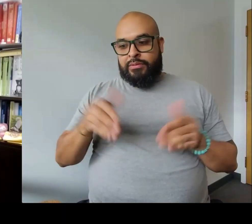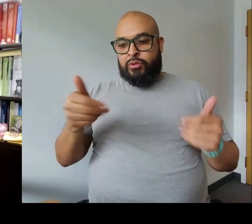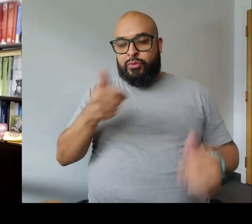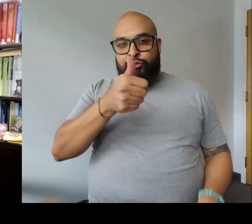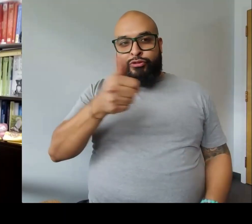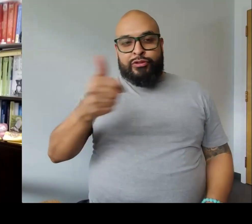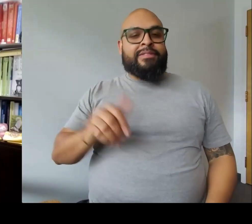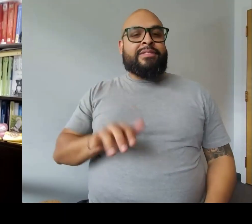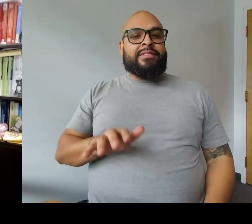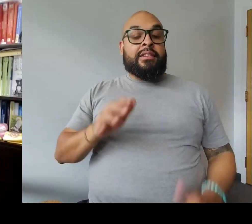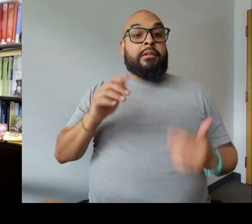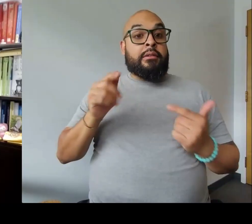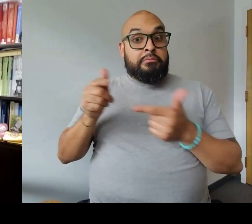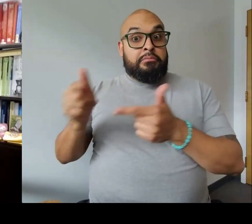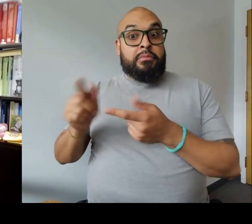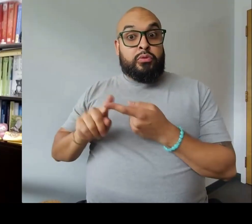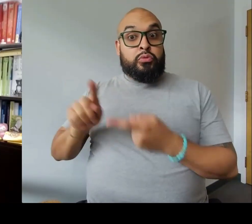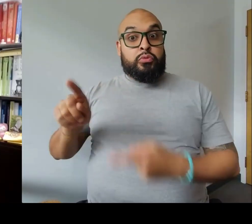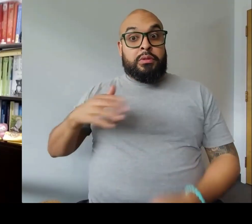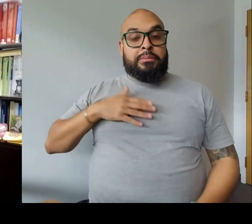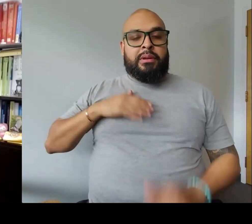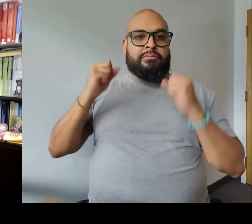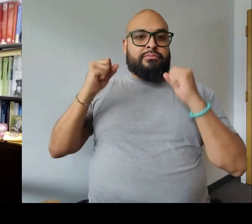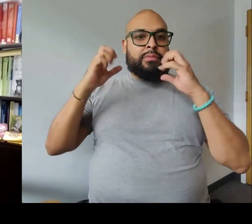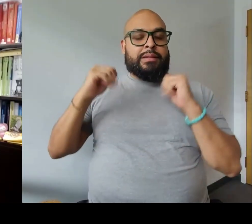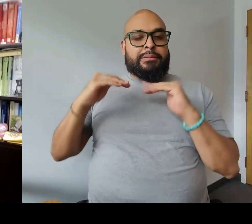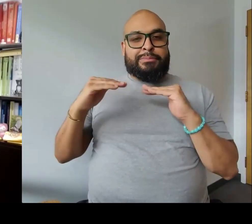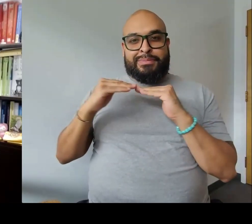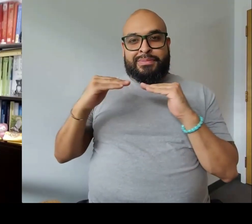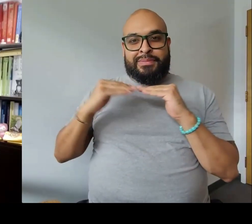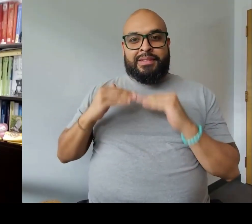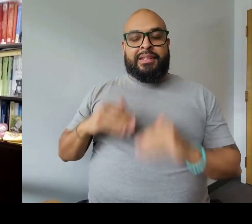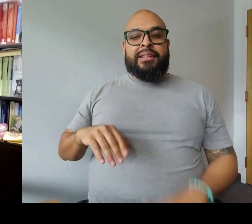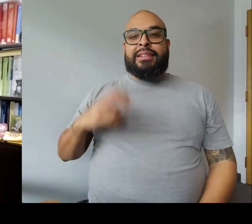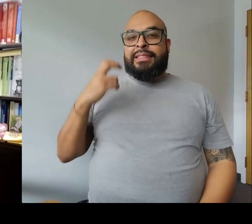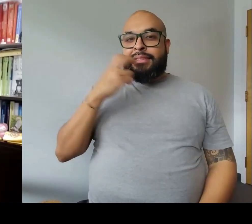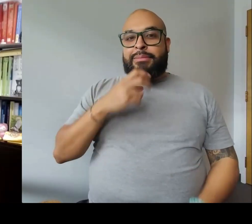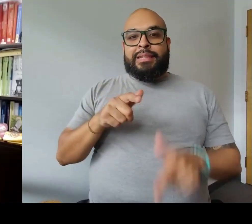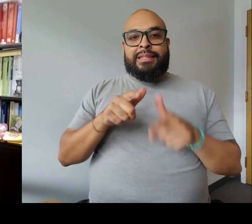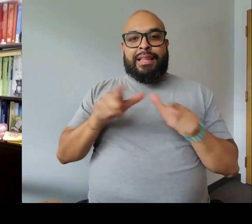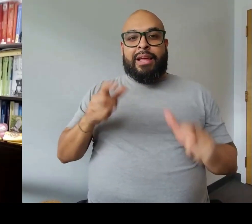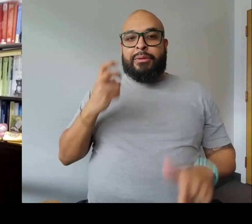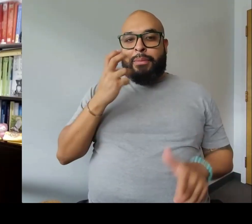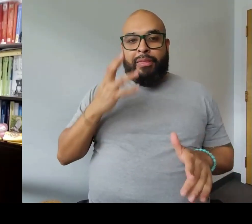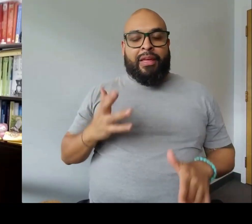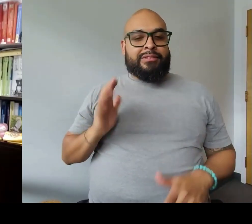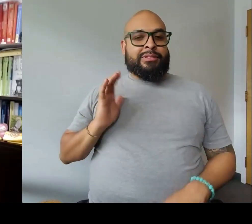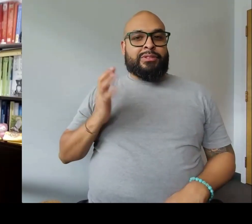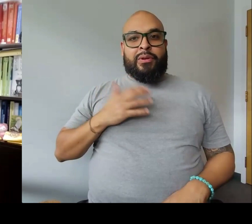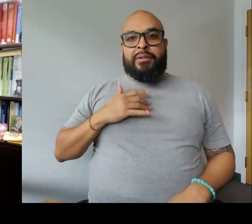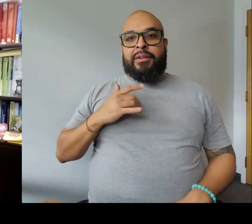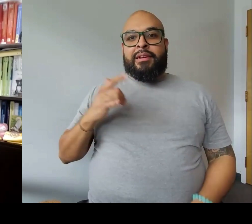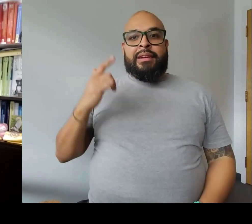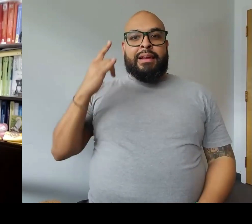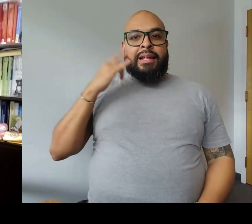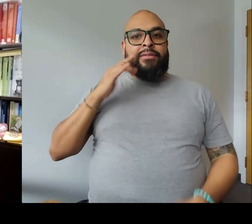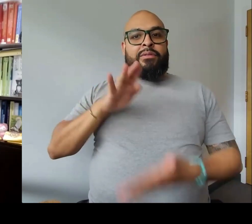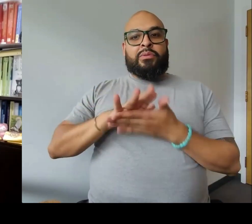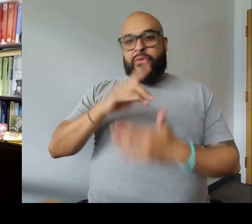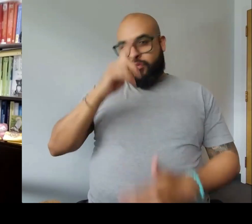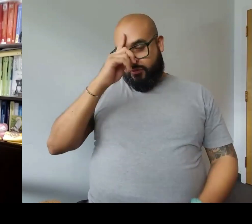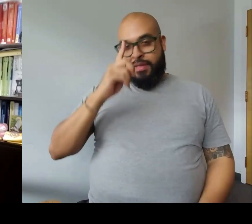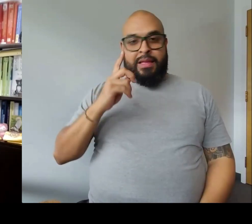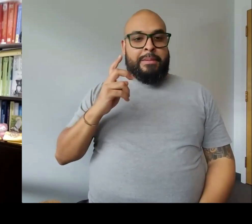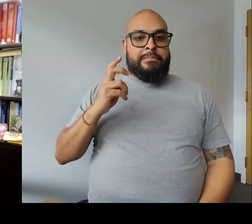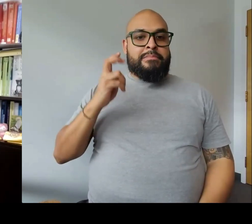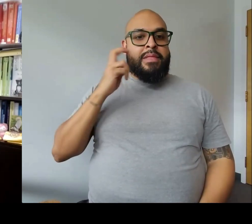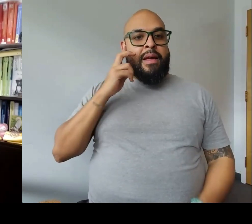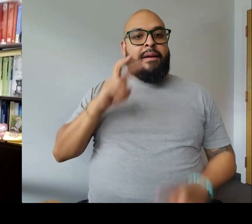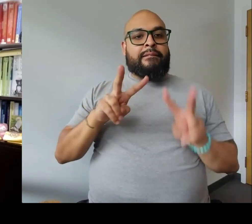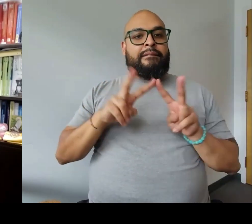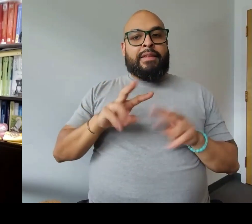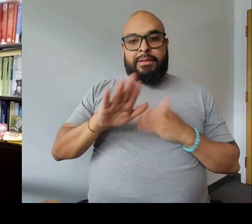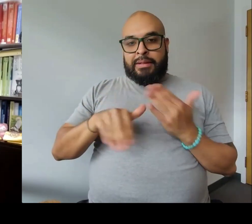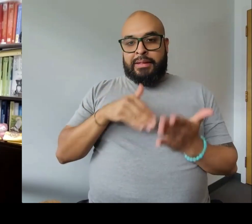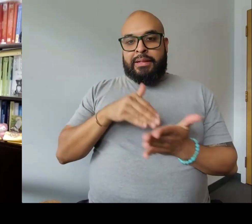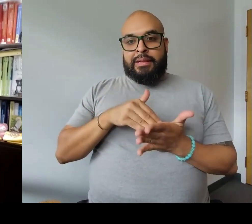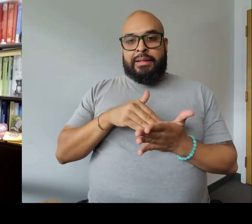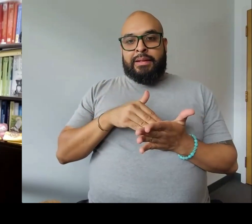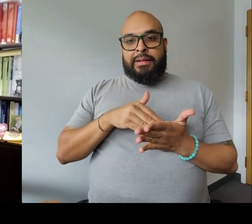I'm gonna hand it over to my amazing colleague, a speech language pathologist in our California School for the Blind Assessment Center, who will be reviewing all the questions for us today.